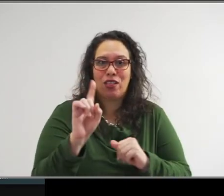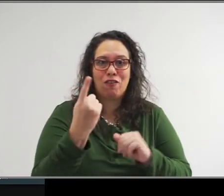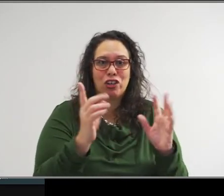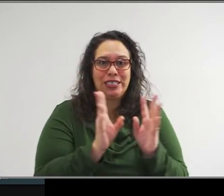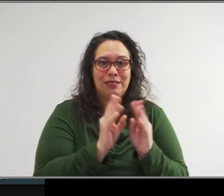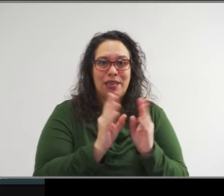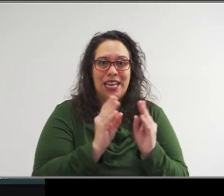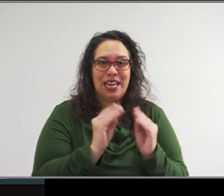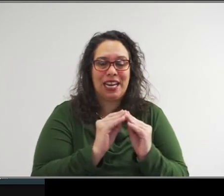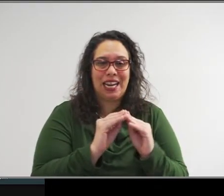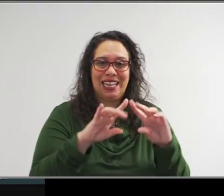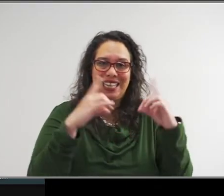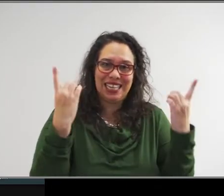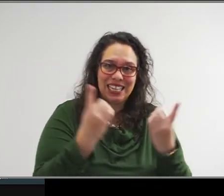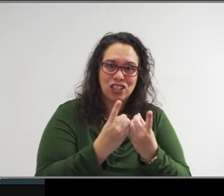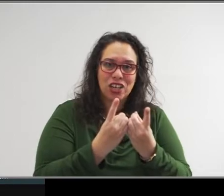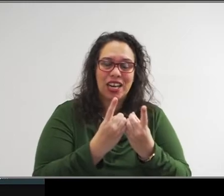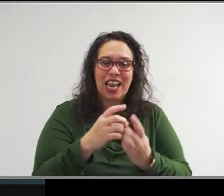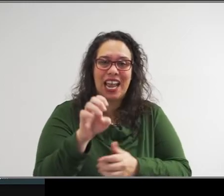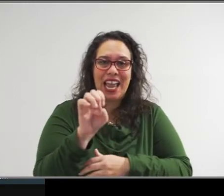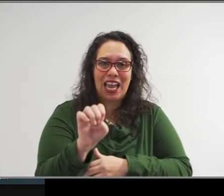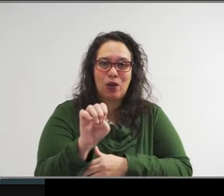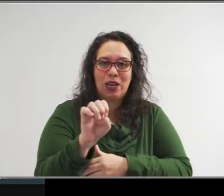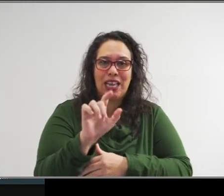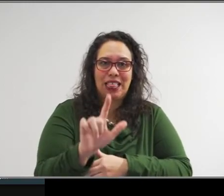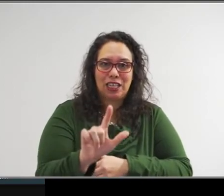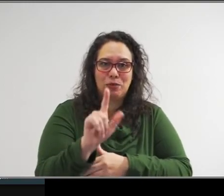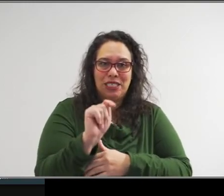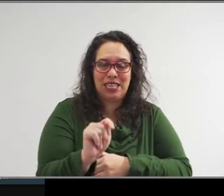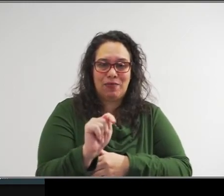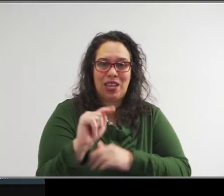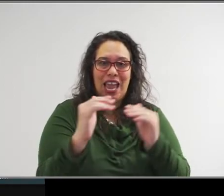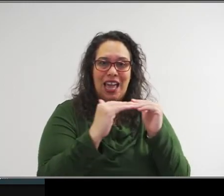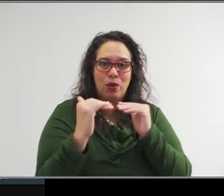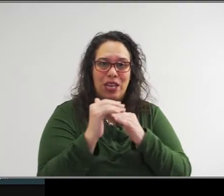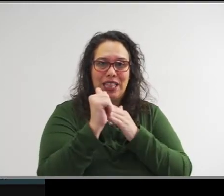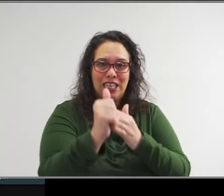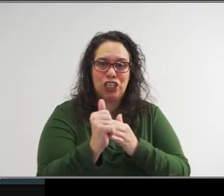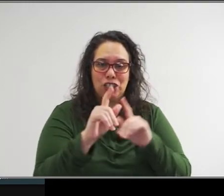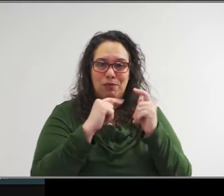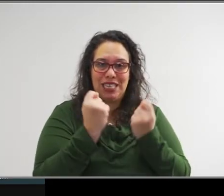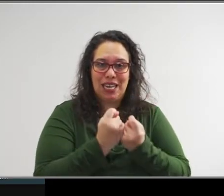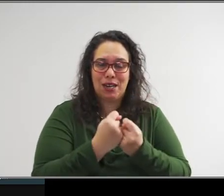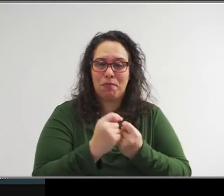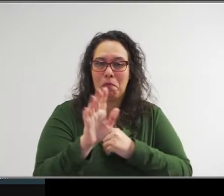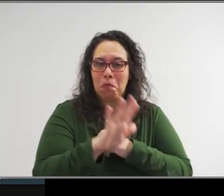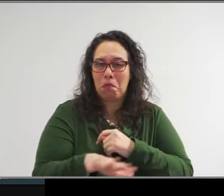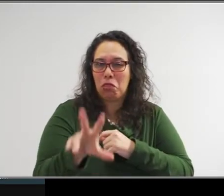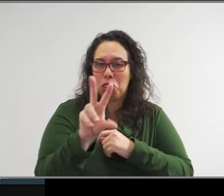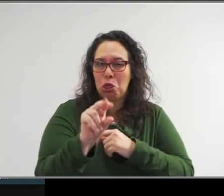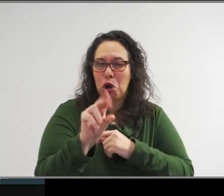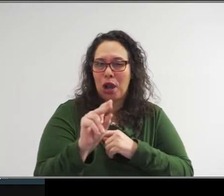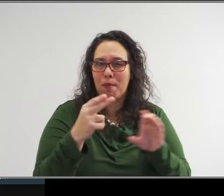of our district equity leadership team 30 participants who are going to provide some very